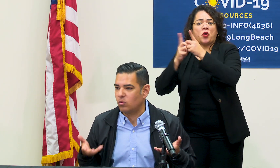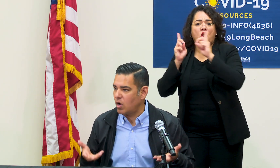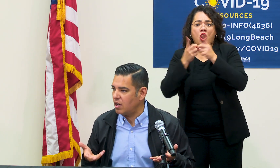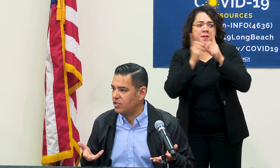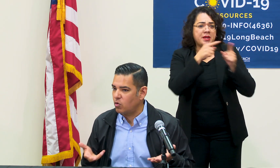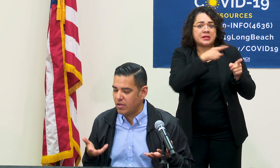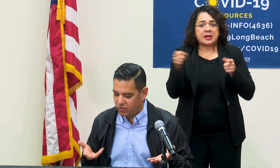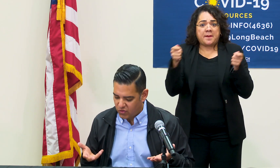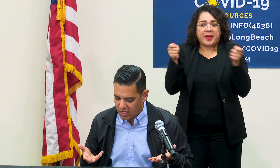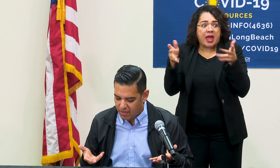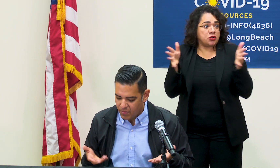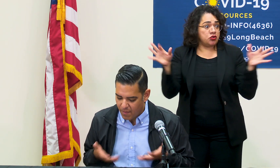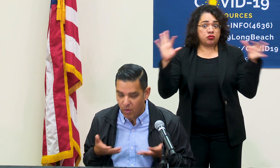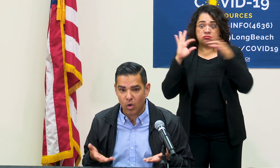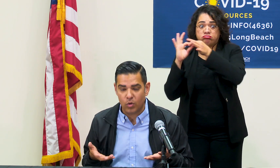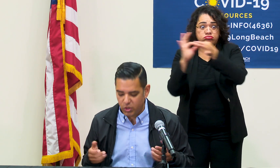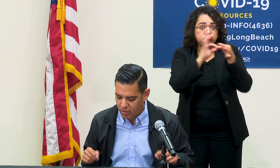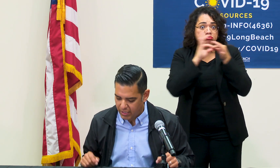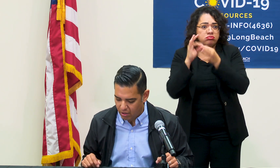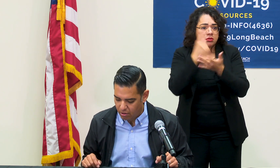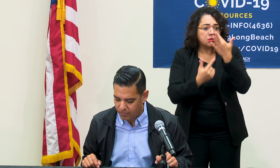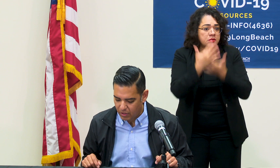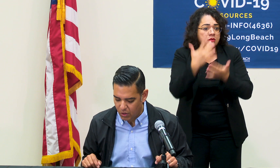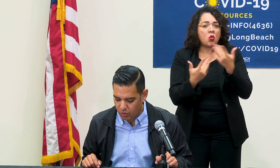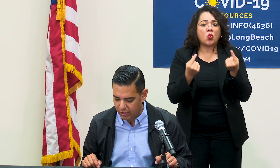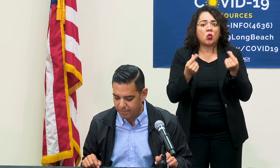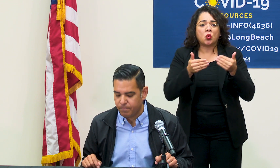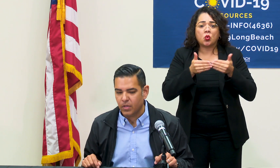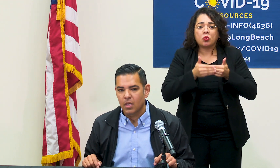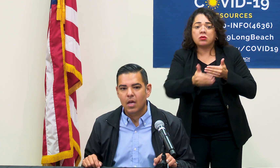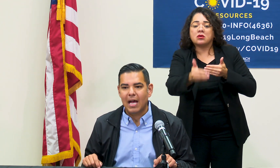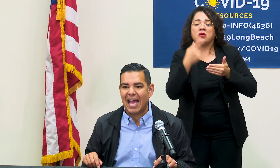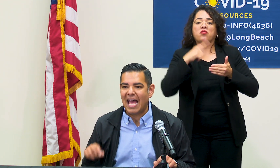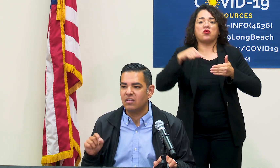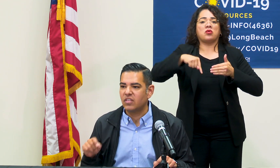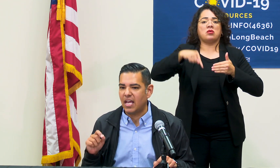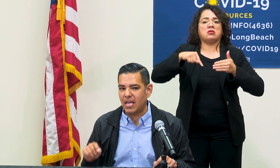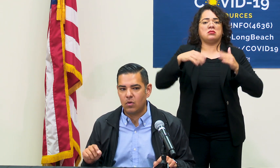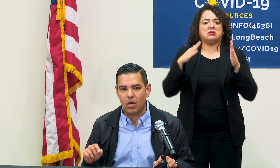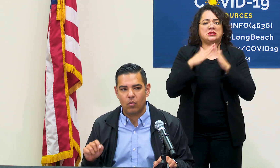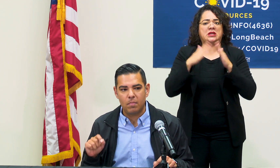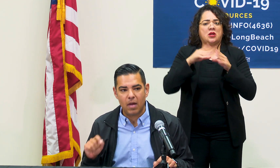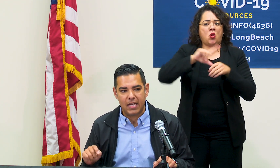awareness across the city about what we're doing here locally. As a reminder